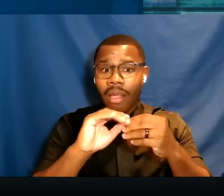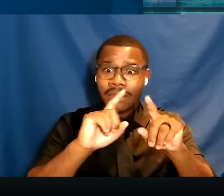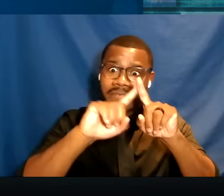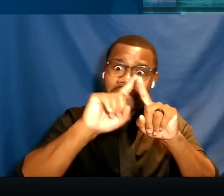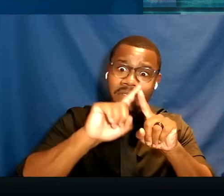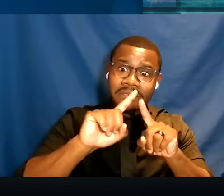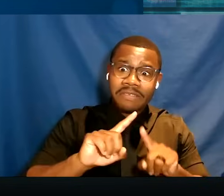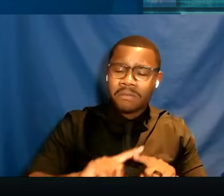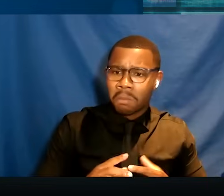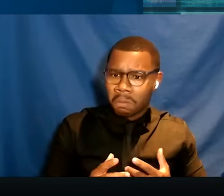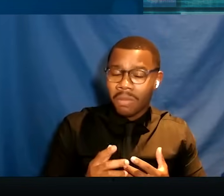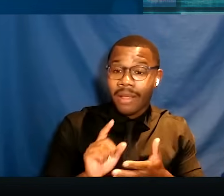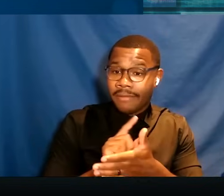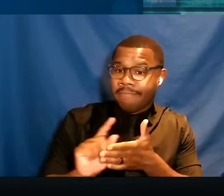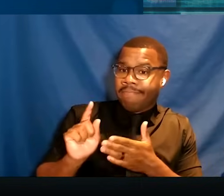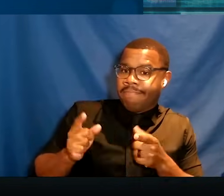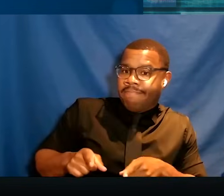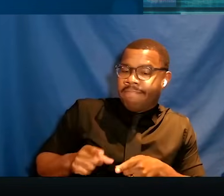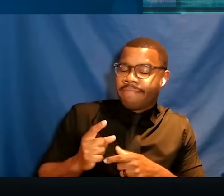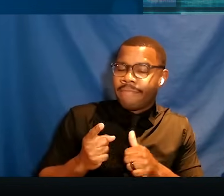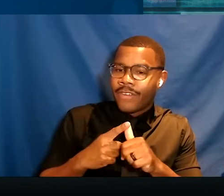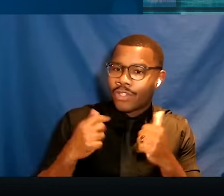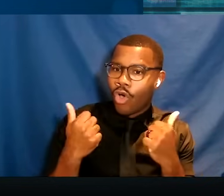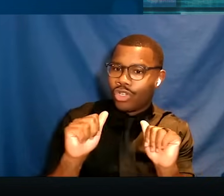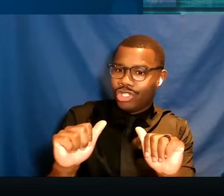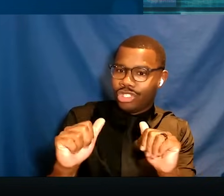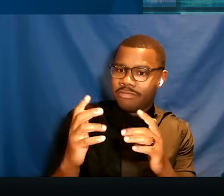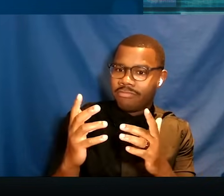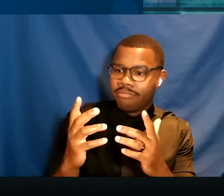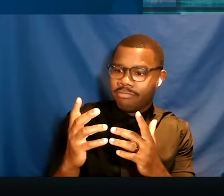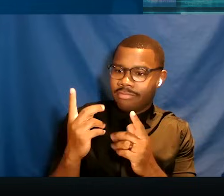since the negotiations were over, I did the Zoom audition